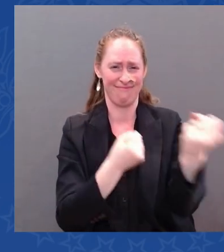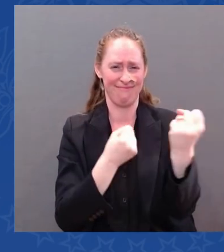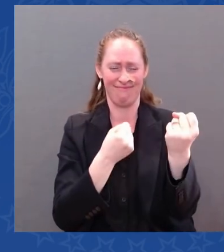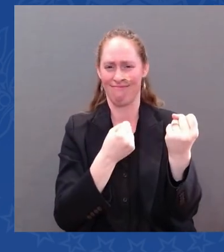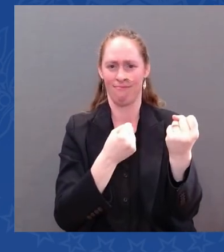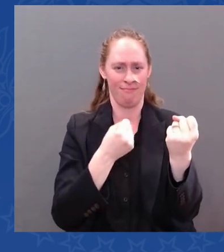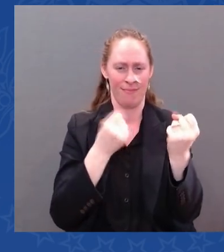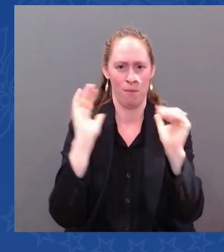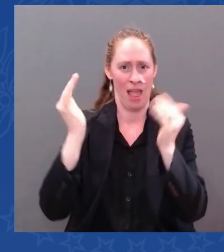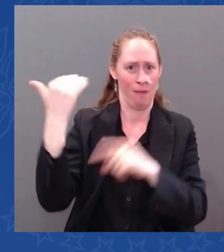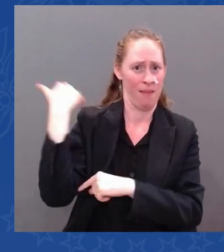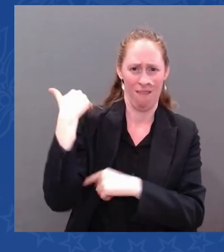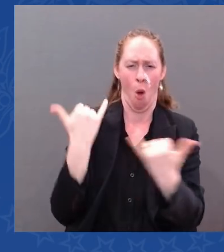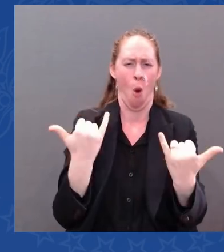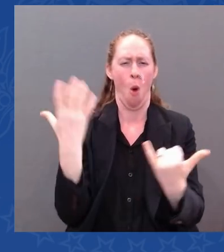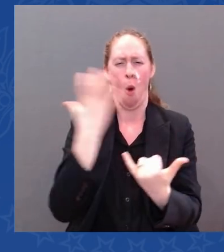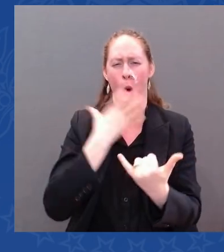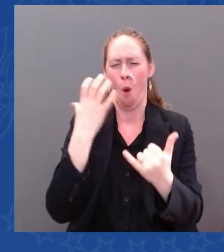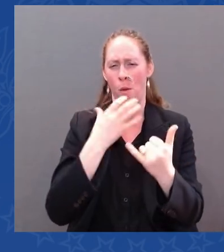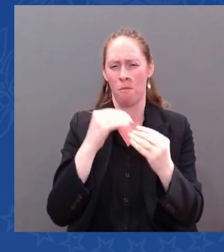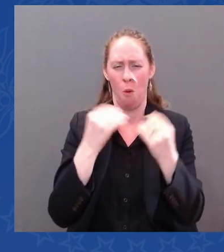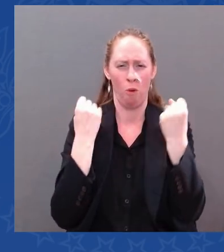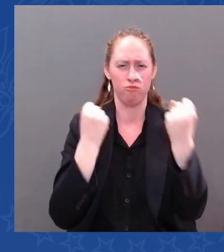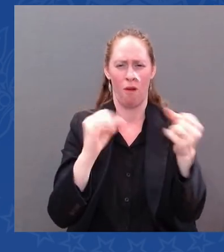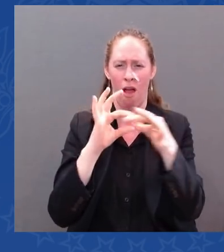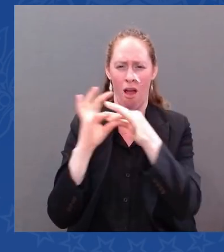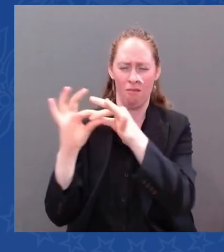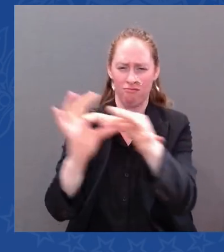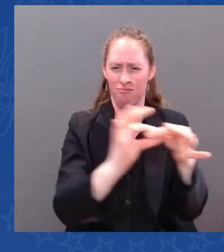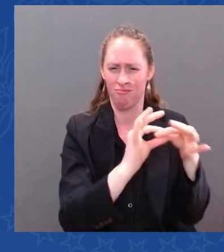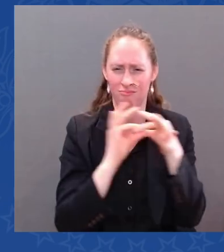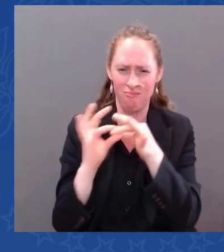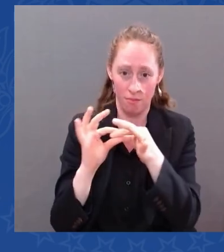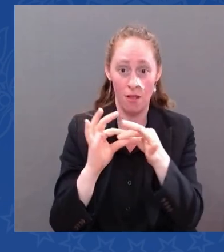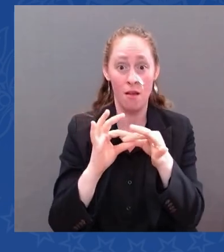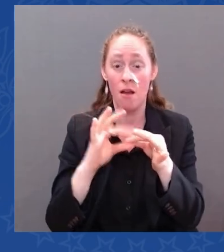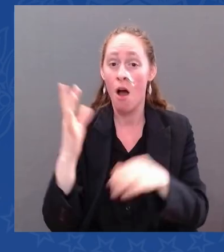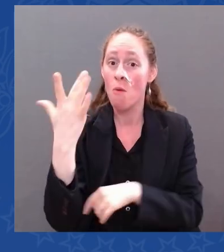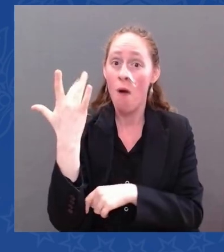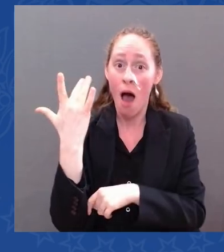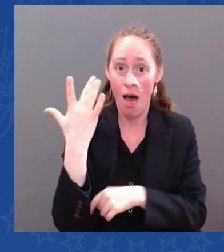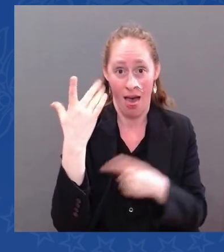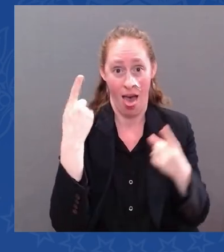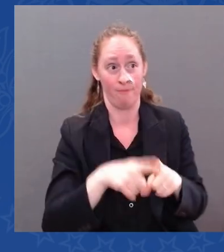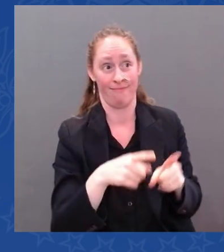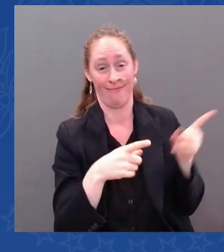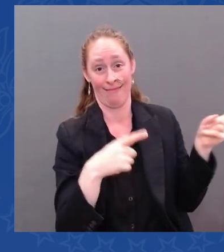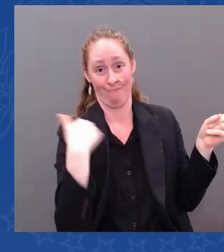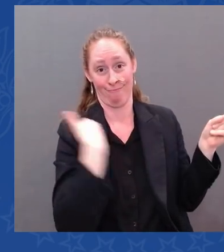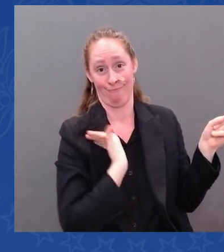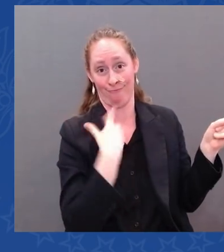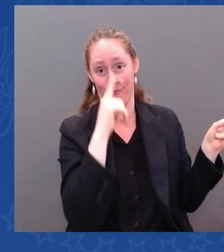And -- but, you know, in response to his aggression, there has been -- we presented a united front throughout NATO